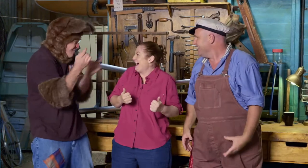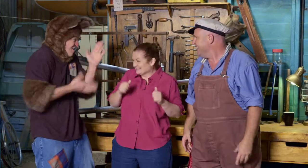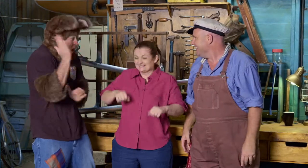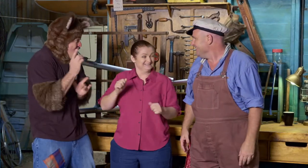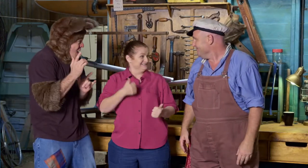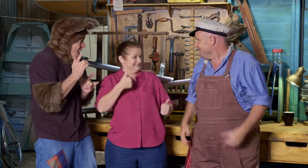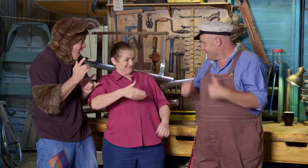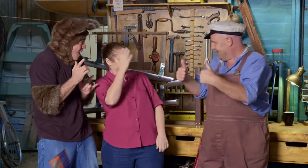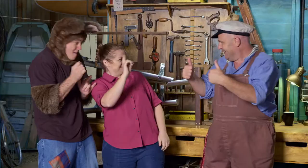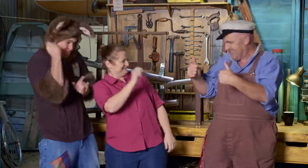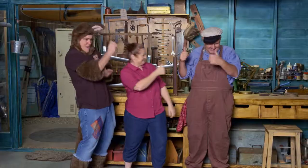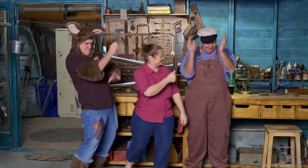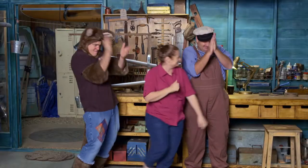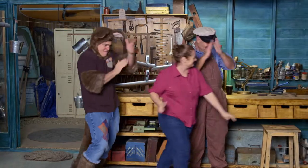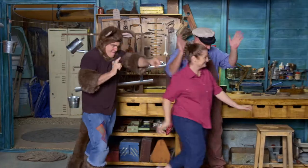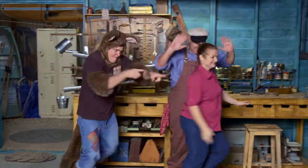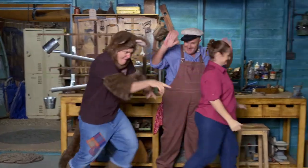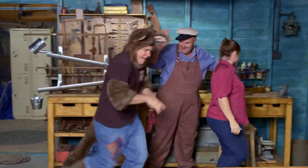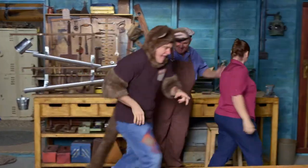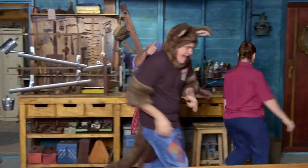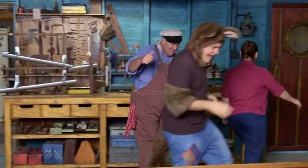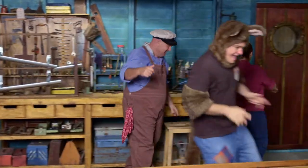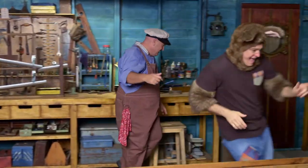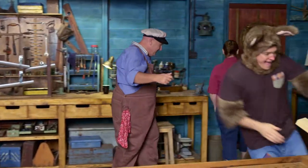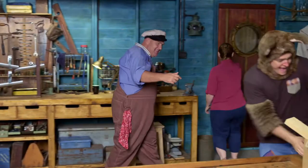Alright, let's go! OK, let's go. Bye. Ha-ha.